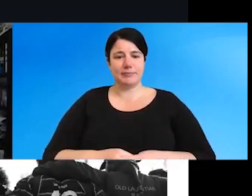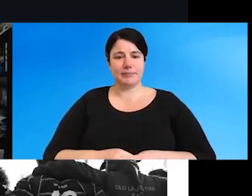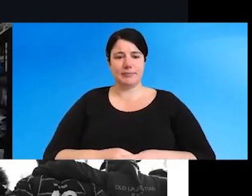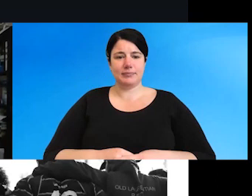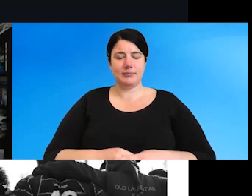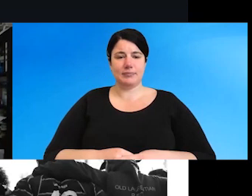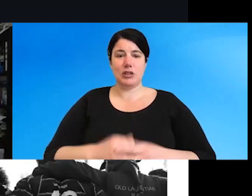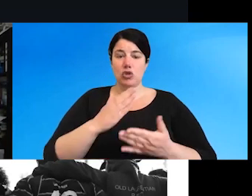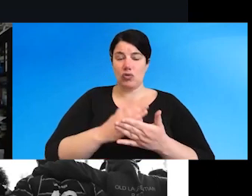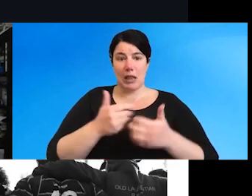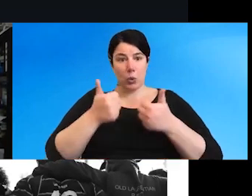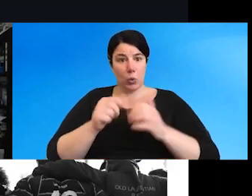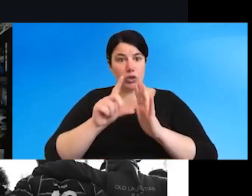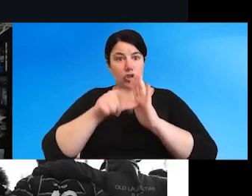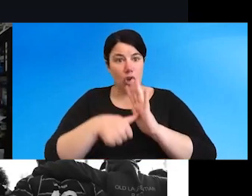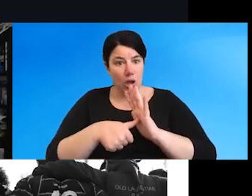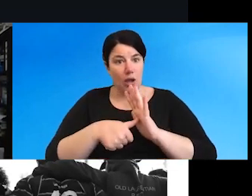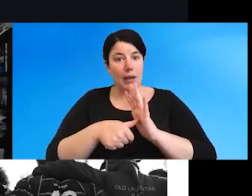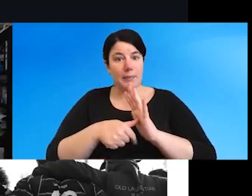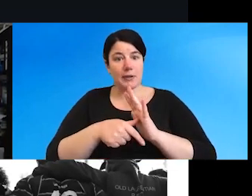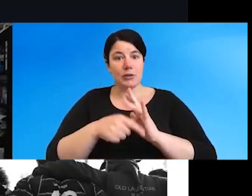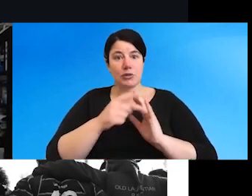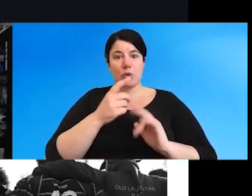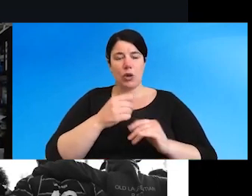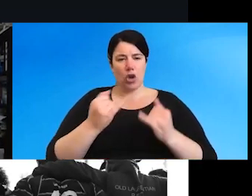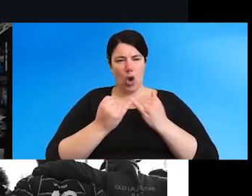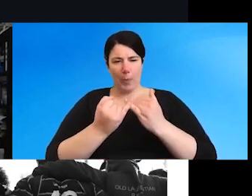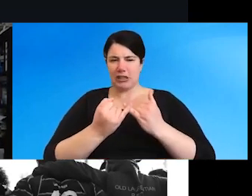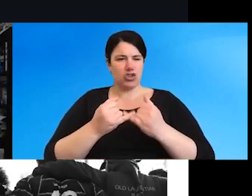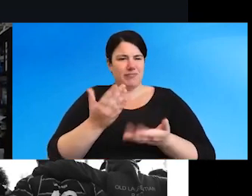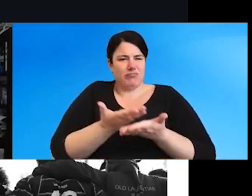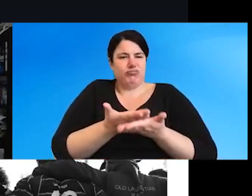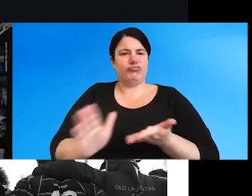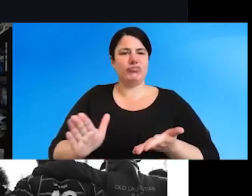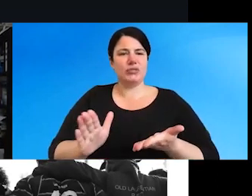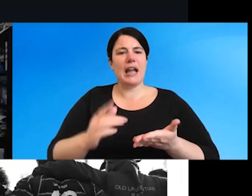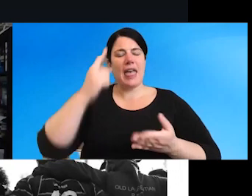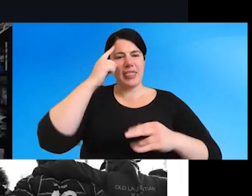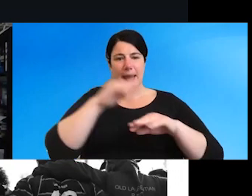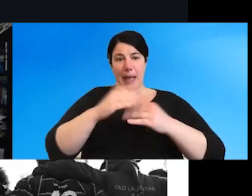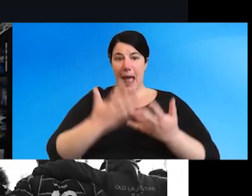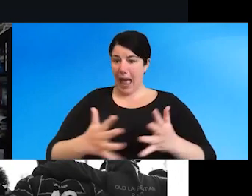It's a really good time to forget about competition and really think about how you can work together